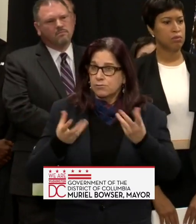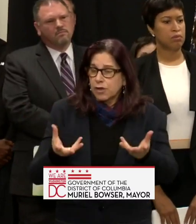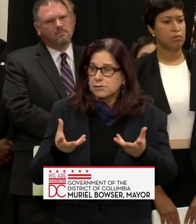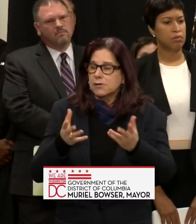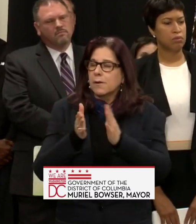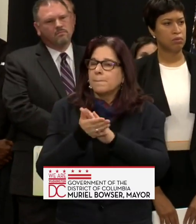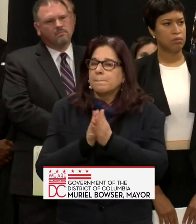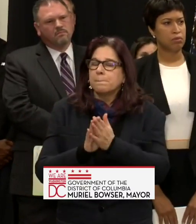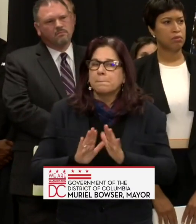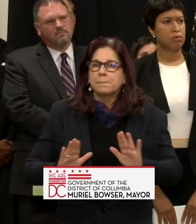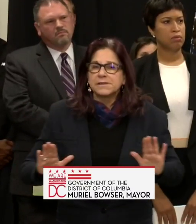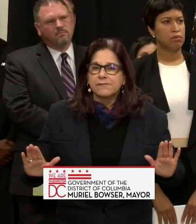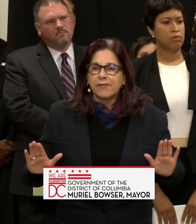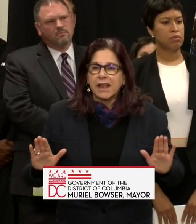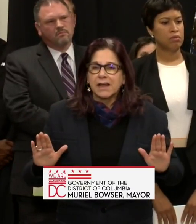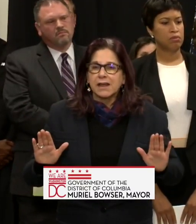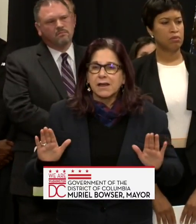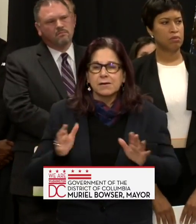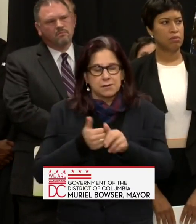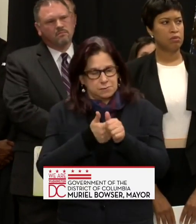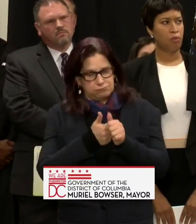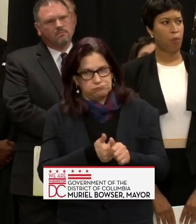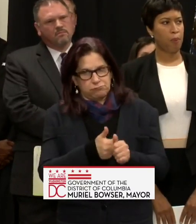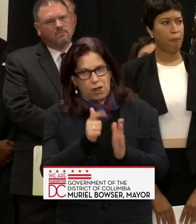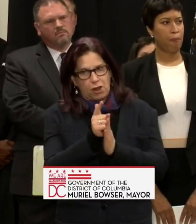REGARDLESS OF SUBJECT MATTER AND ENSURE EVERYBODY RETURNS HOME